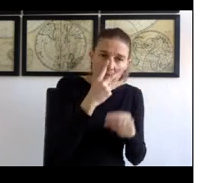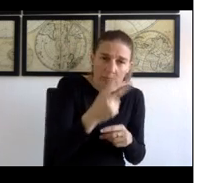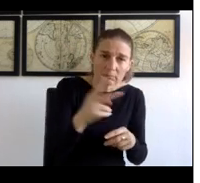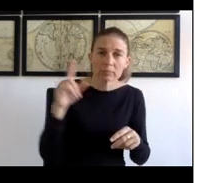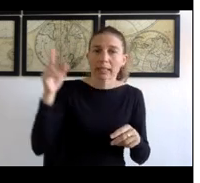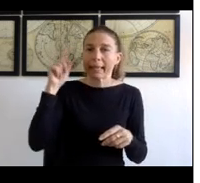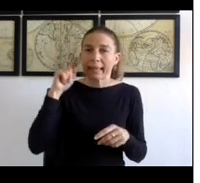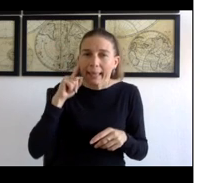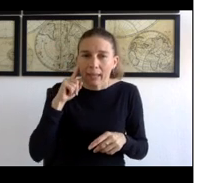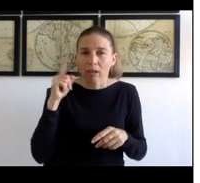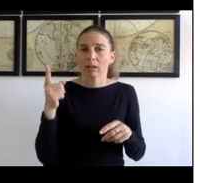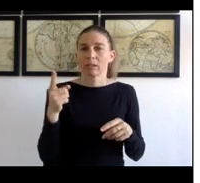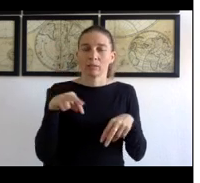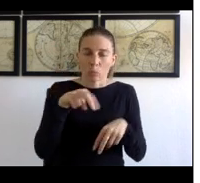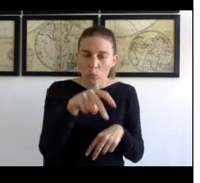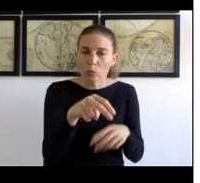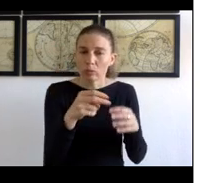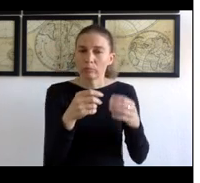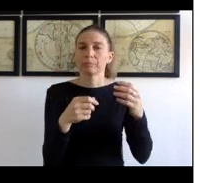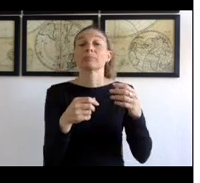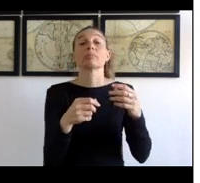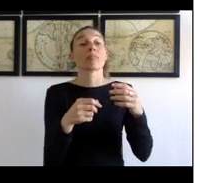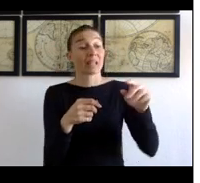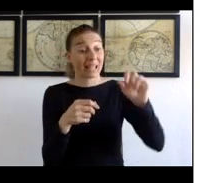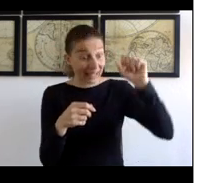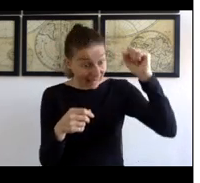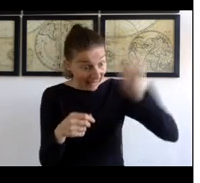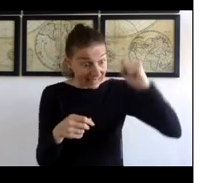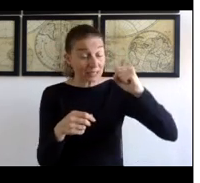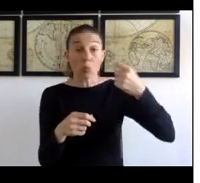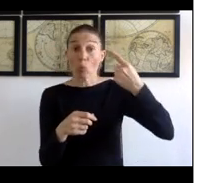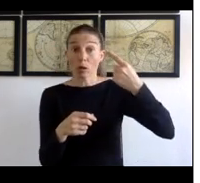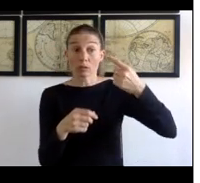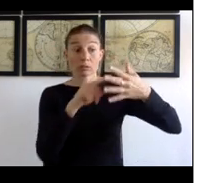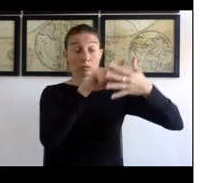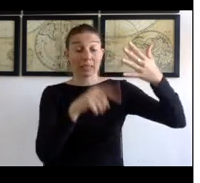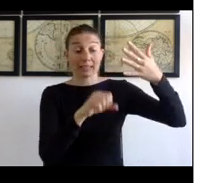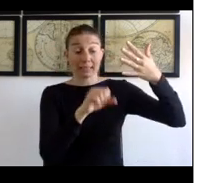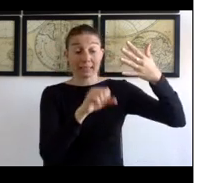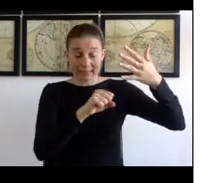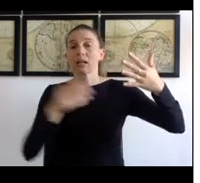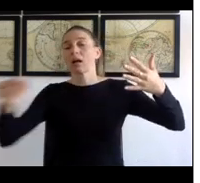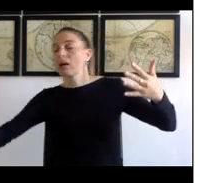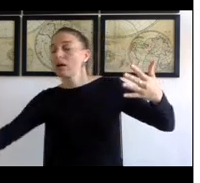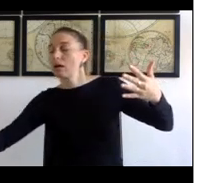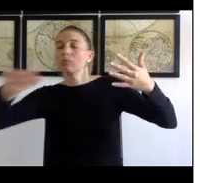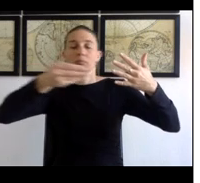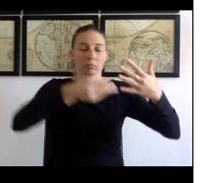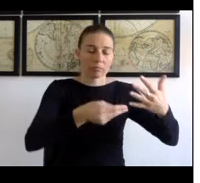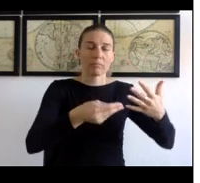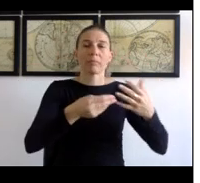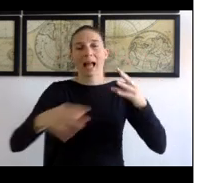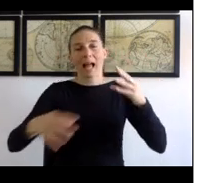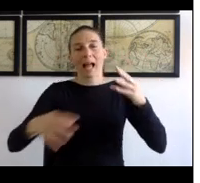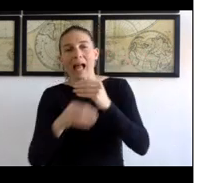additional questions on the social protection coverage, on the attitudes from employers and co-workers,